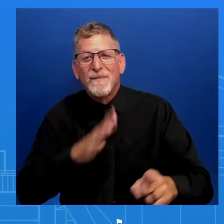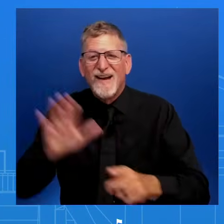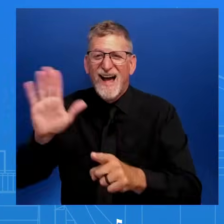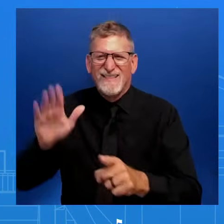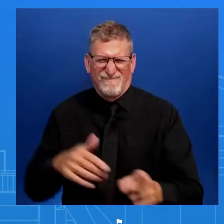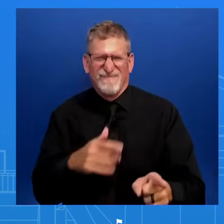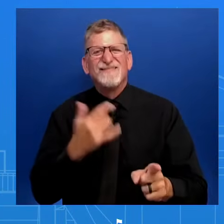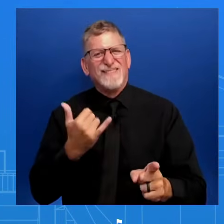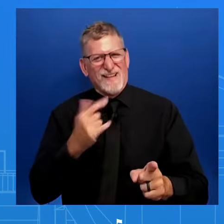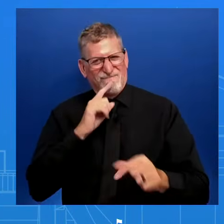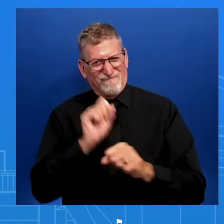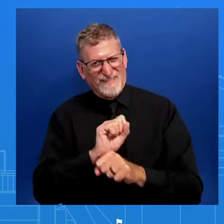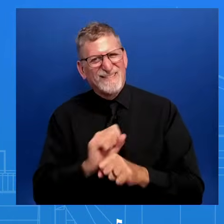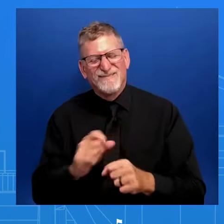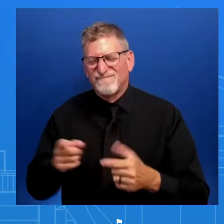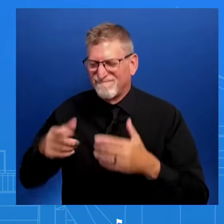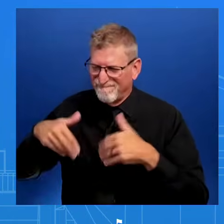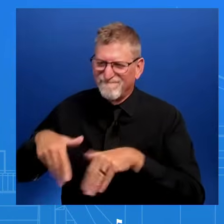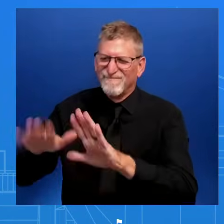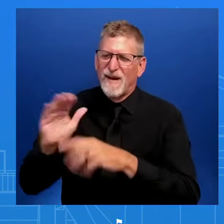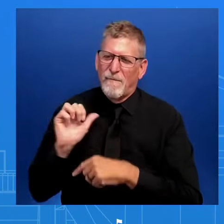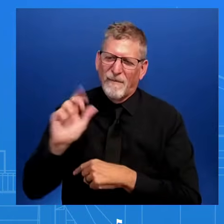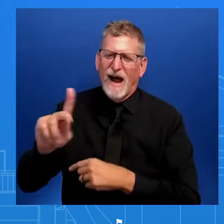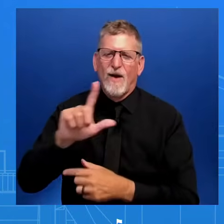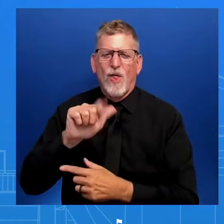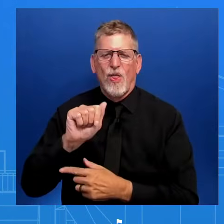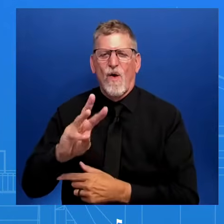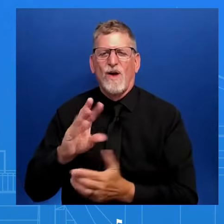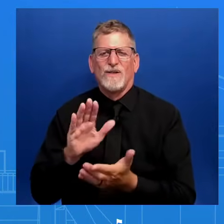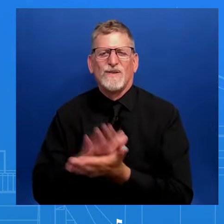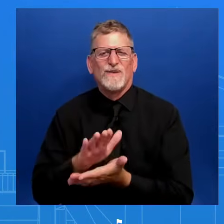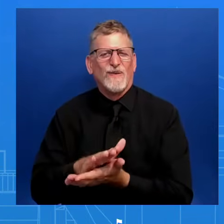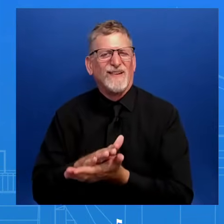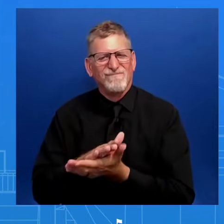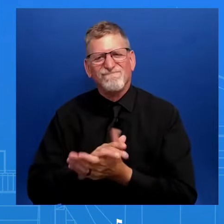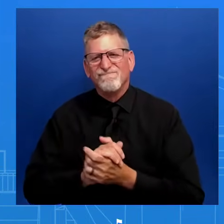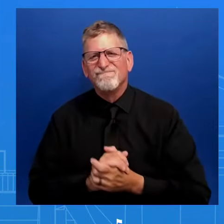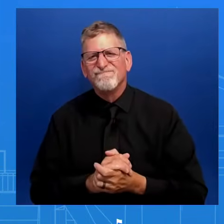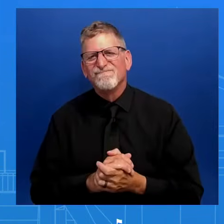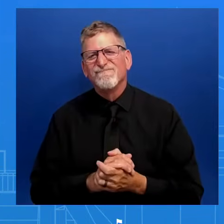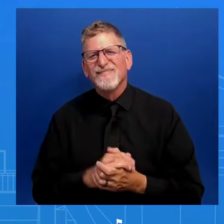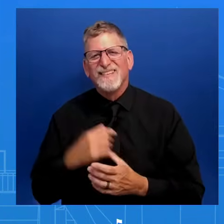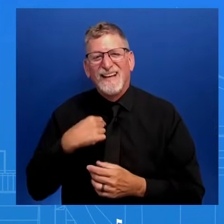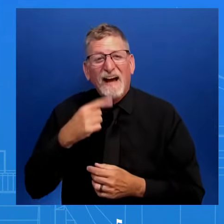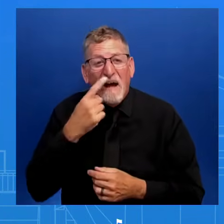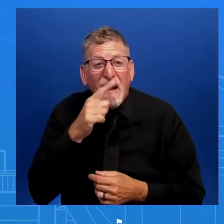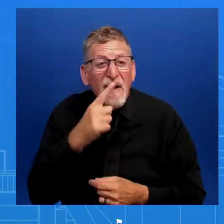on the U.S. government's part in those negotiations? Ms. Jean-Pierre: I'm not going to go into -- I'm not going to get into reporting